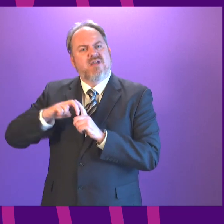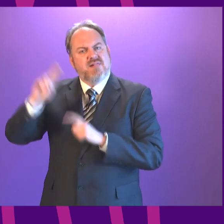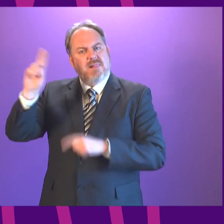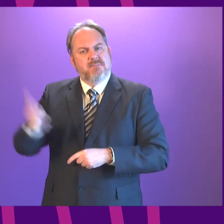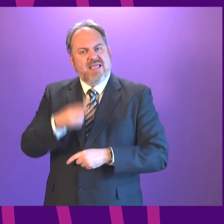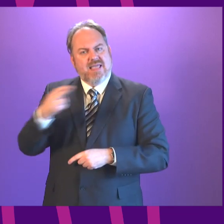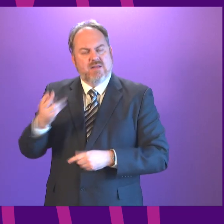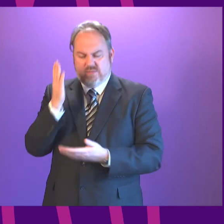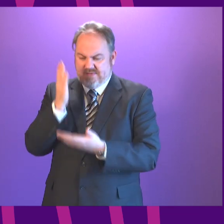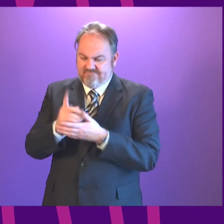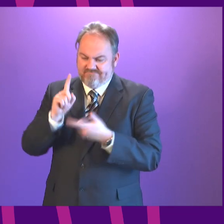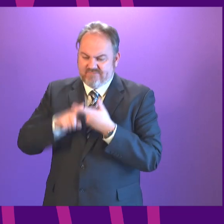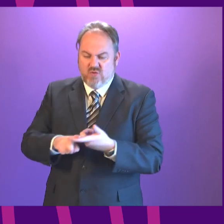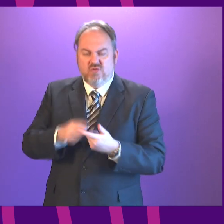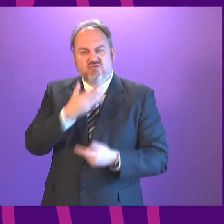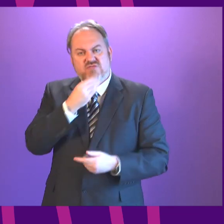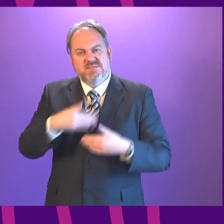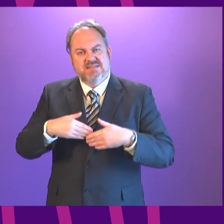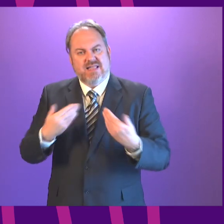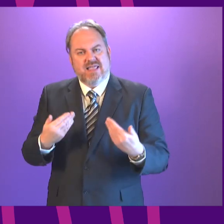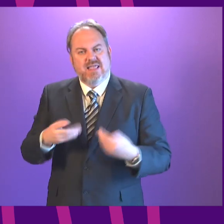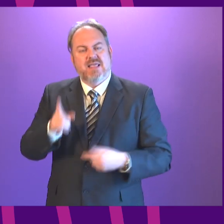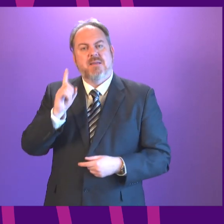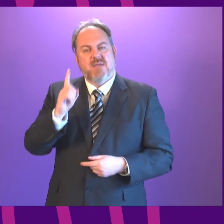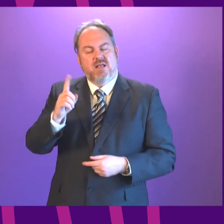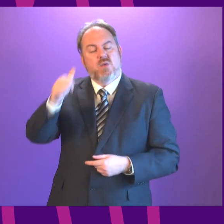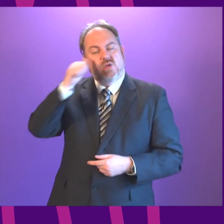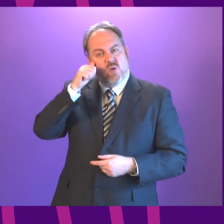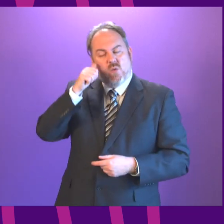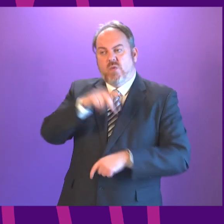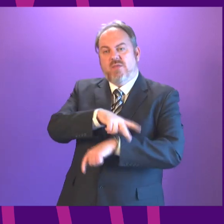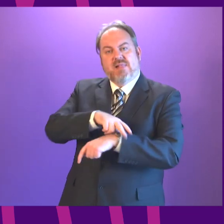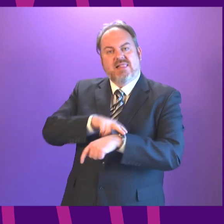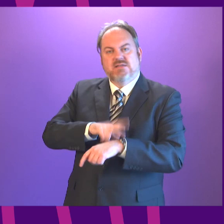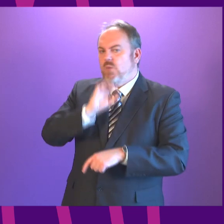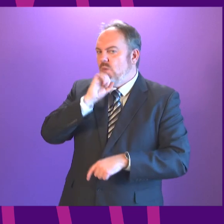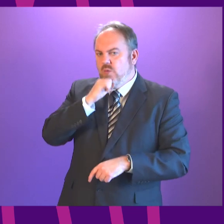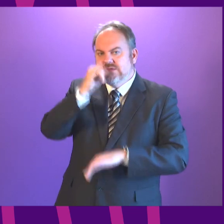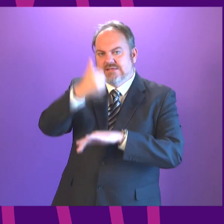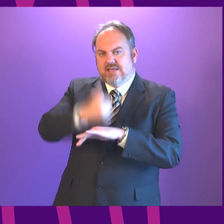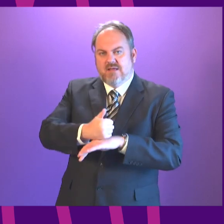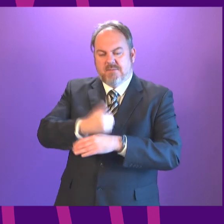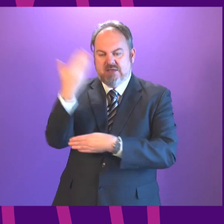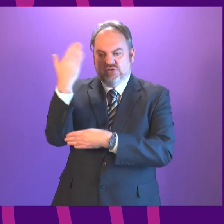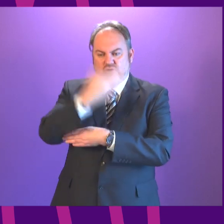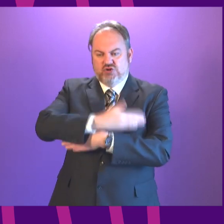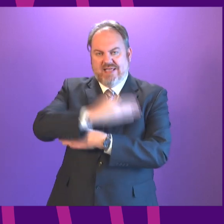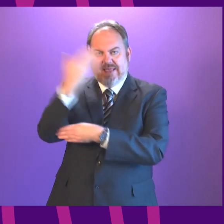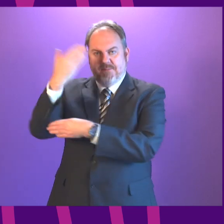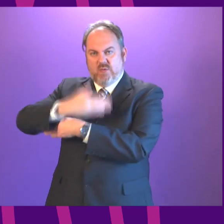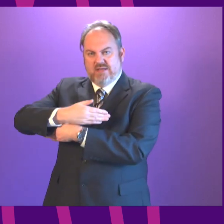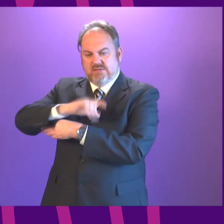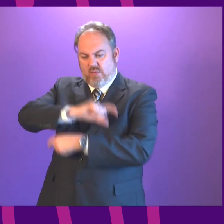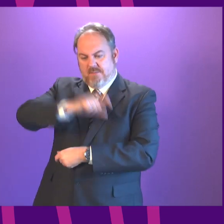chief constable has ruled out road blocks and check points—I appreciate that those are operational decisions for him to make—is the First Minister satisfied that the law